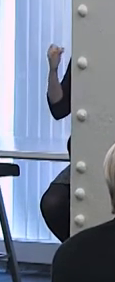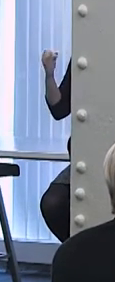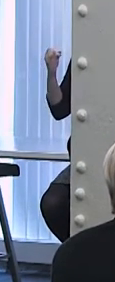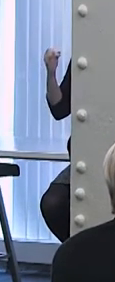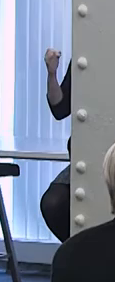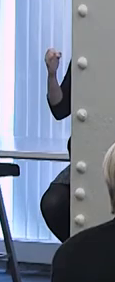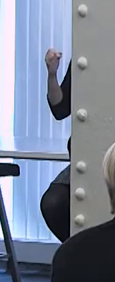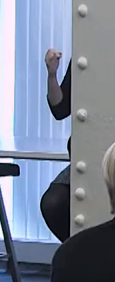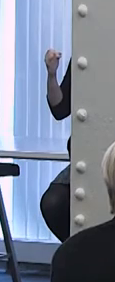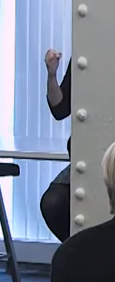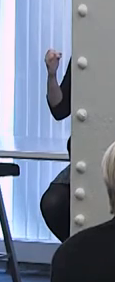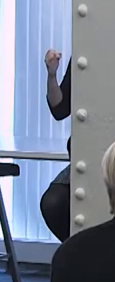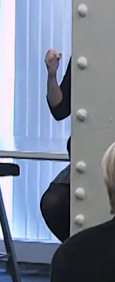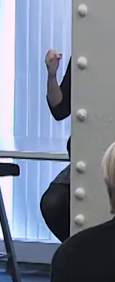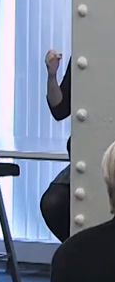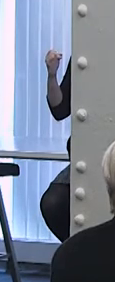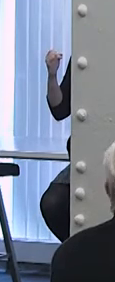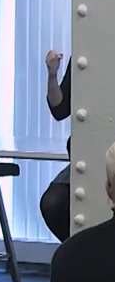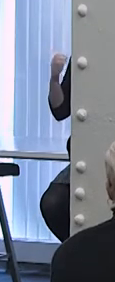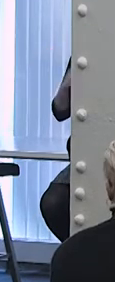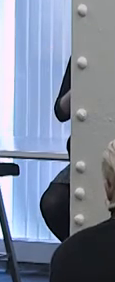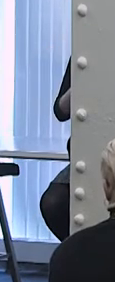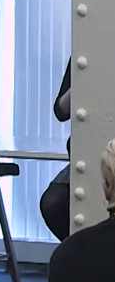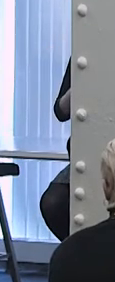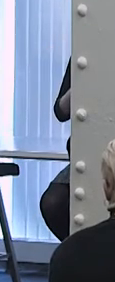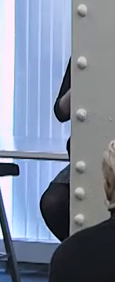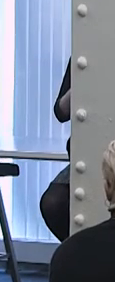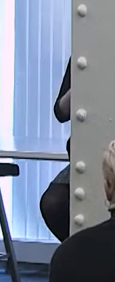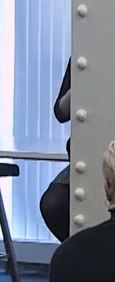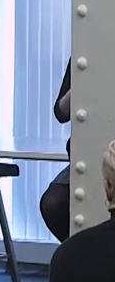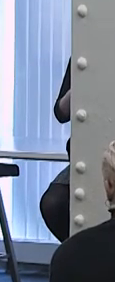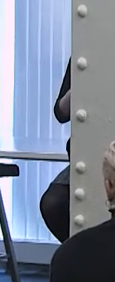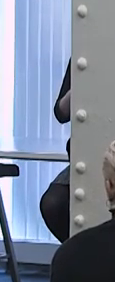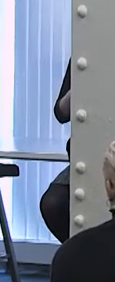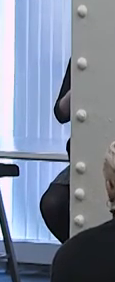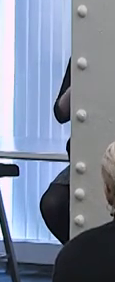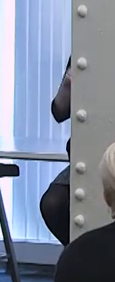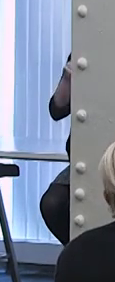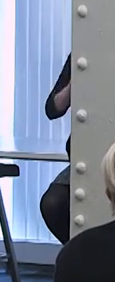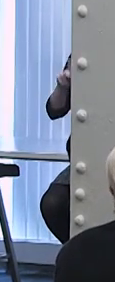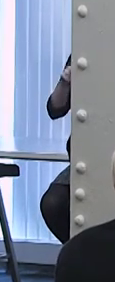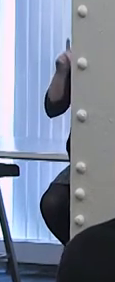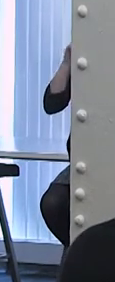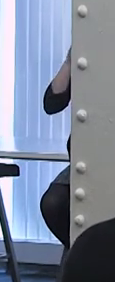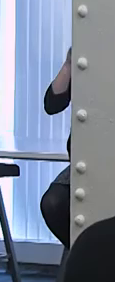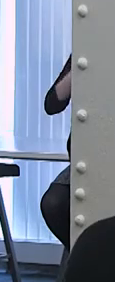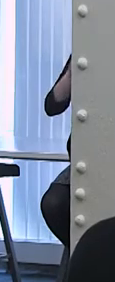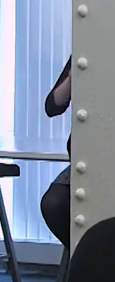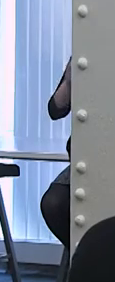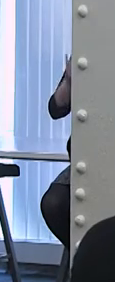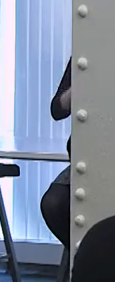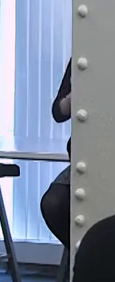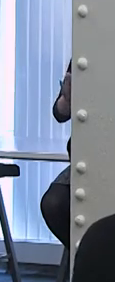more benevolent or at least what people think is benevolent. People who will say, oh if I was like that,